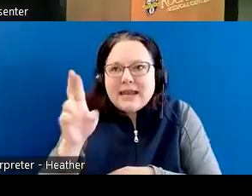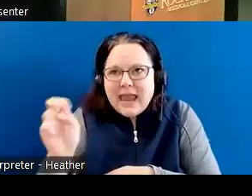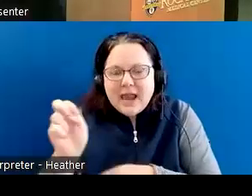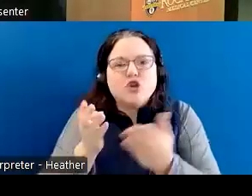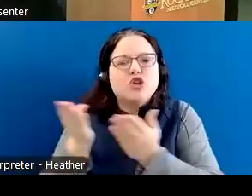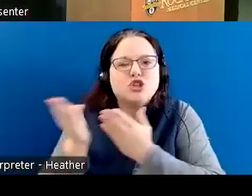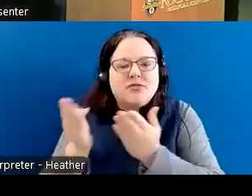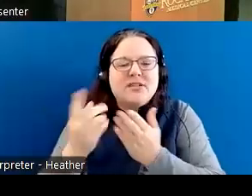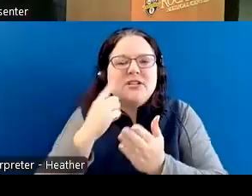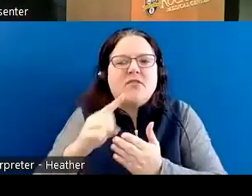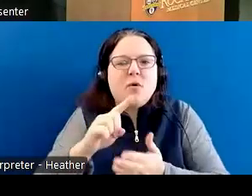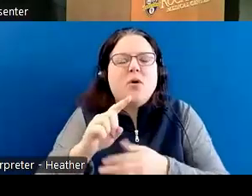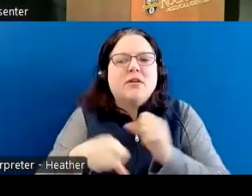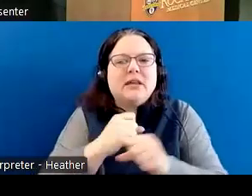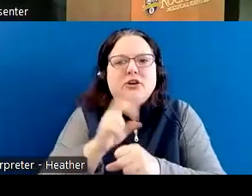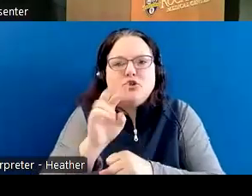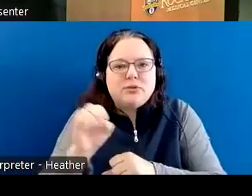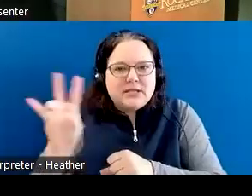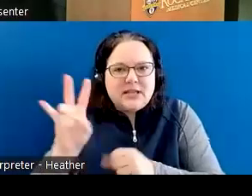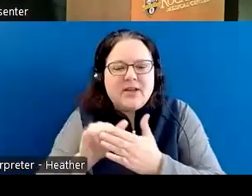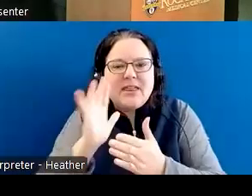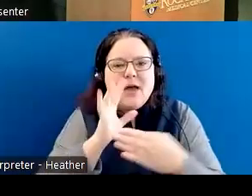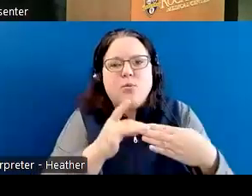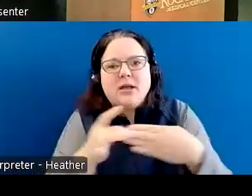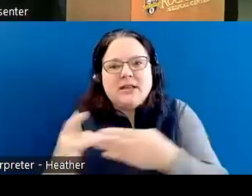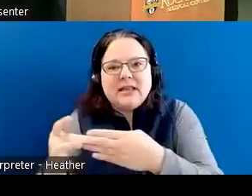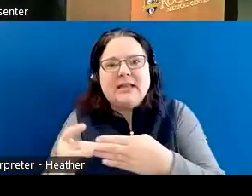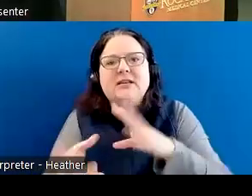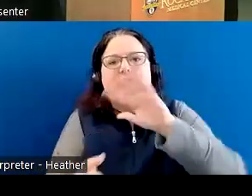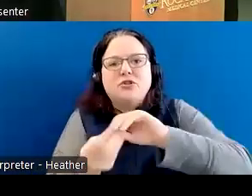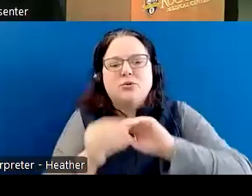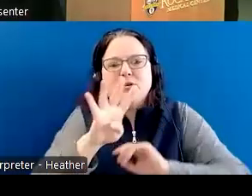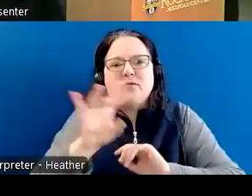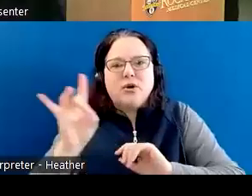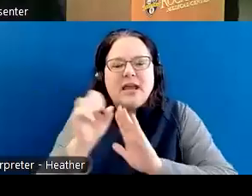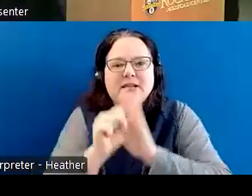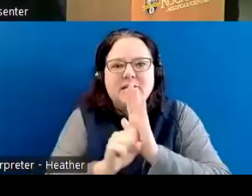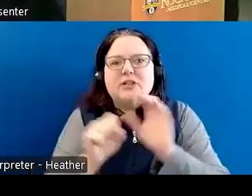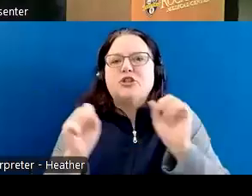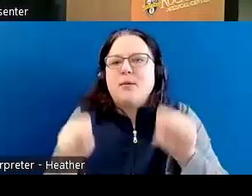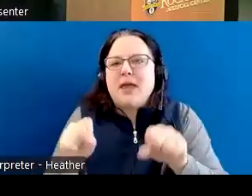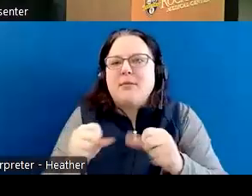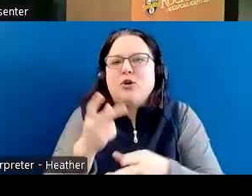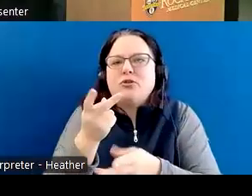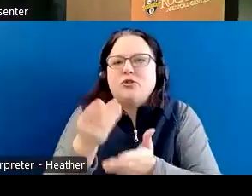2007, which then leads to the 48 states, as we've seen, being able to re reimburse for peer services